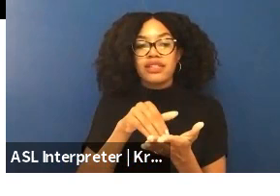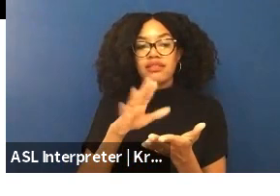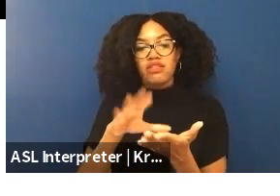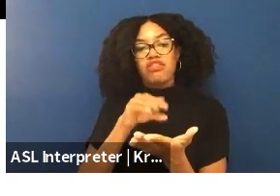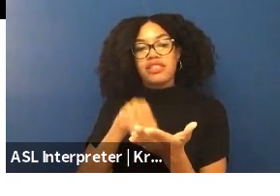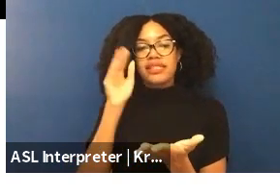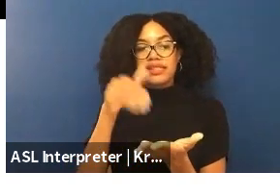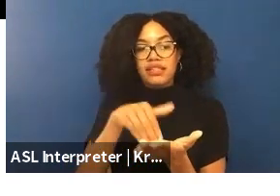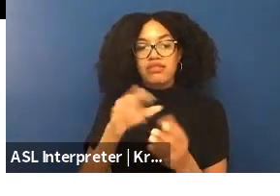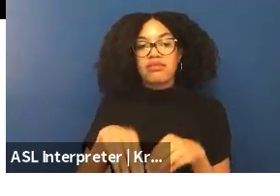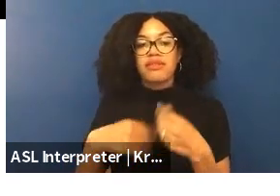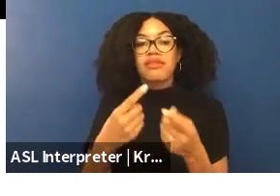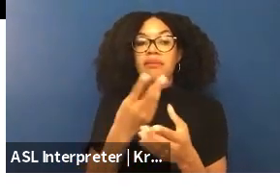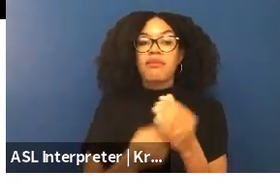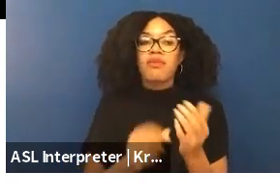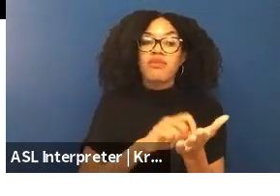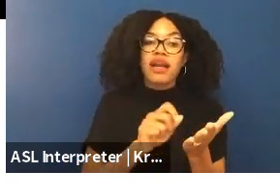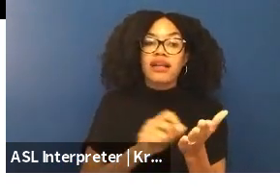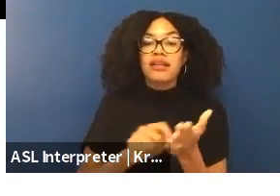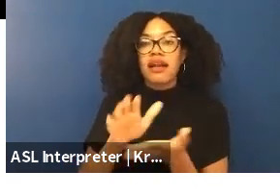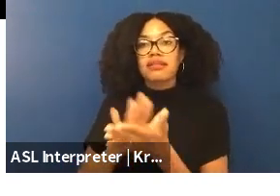including tutoring, workshops, and writing support groups.